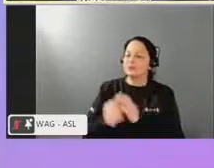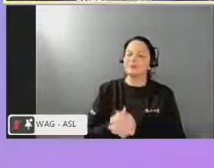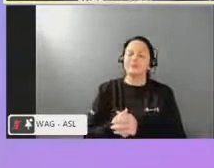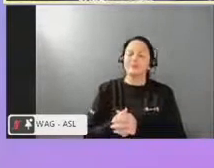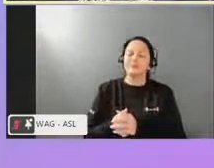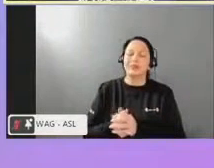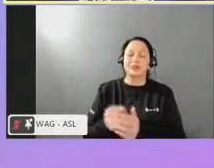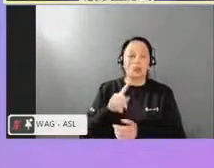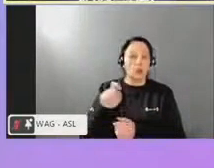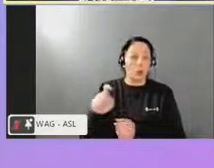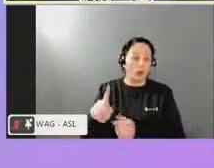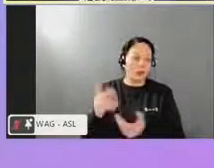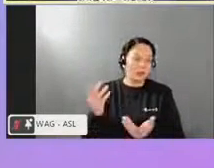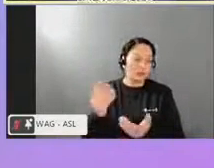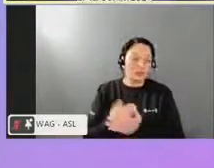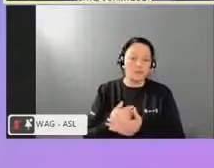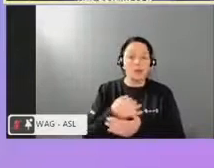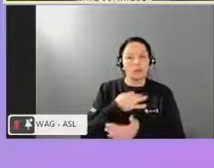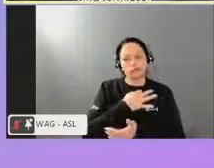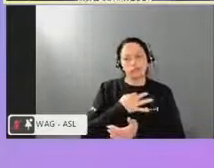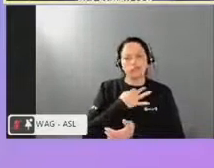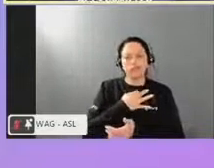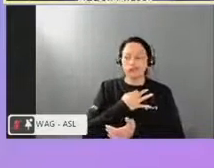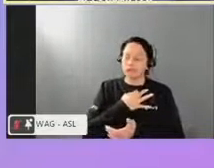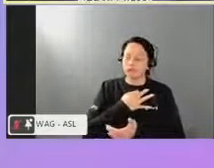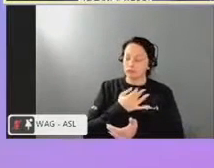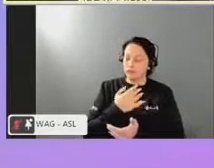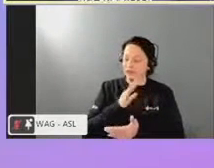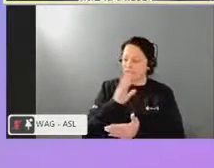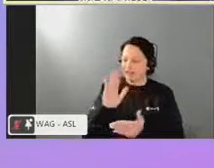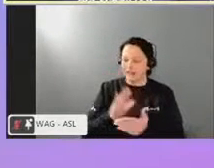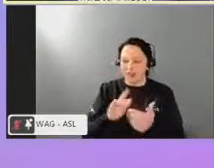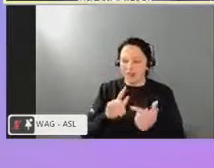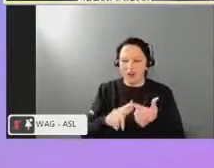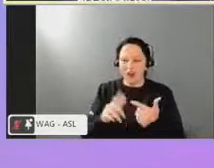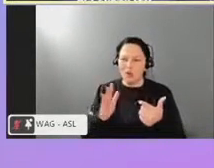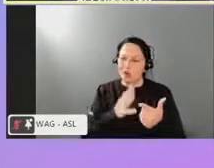to read? Do you count or leverage that to get your